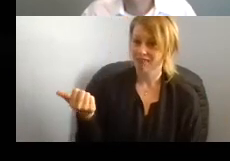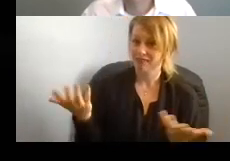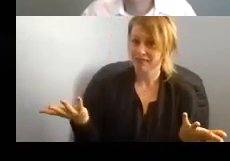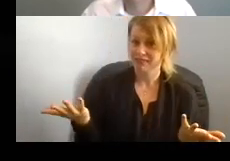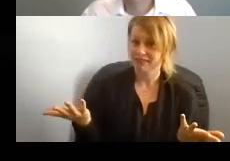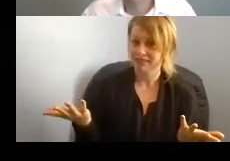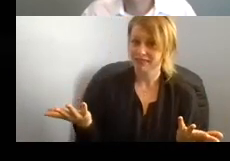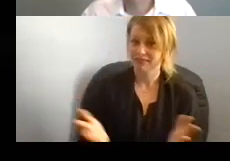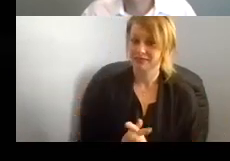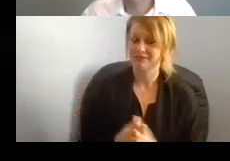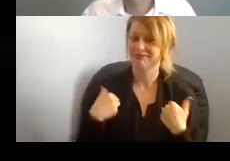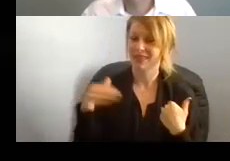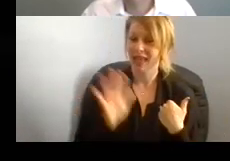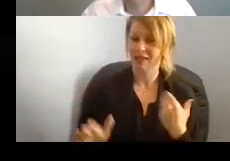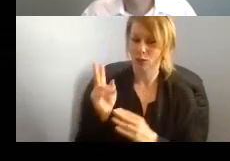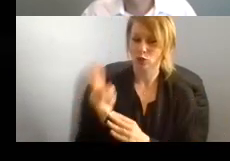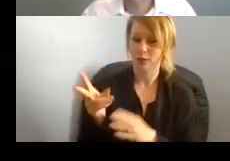We’ve got about two more minutes.